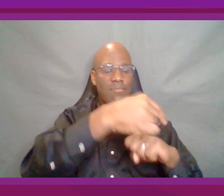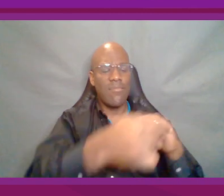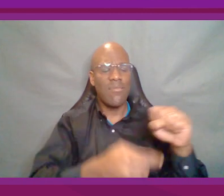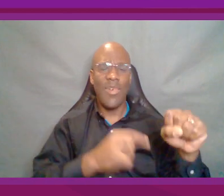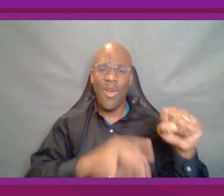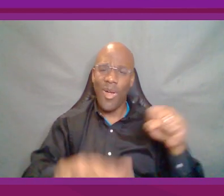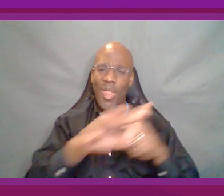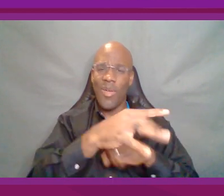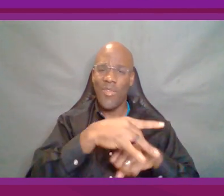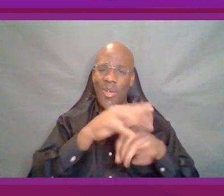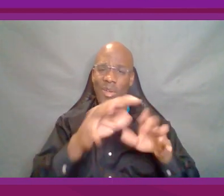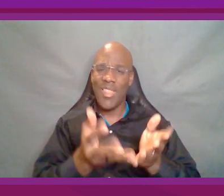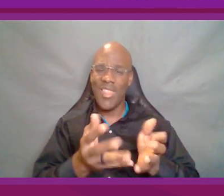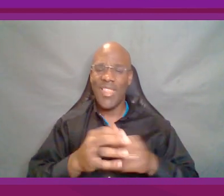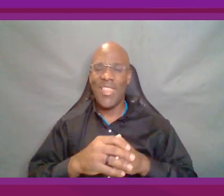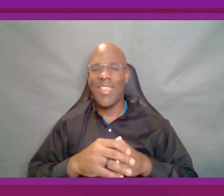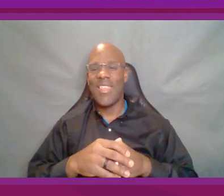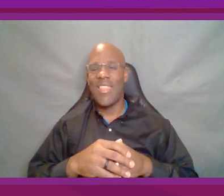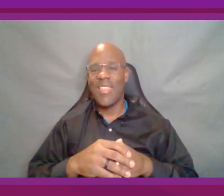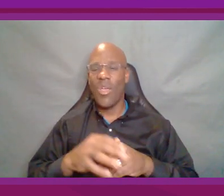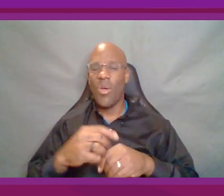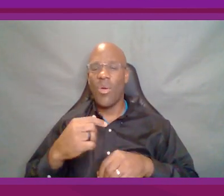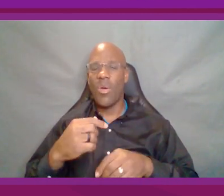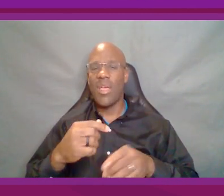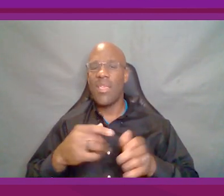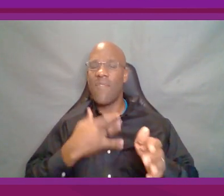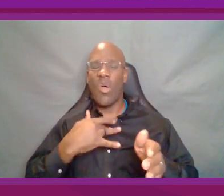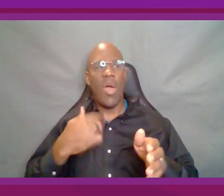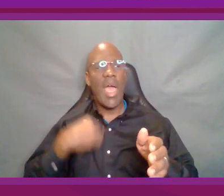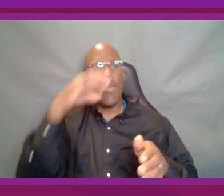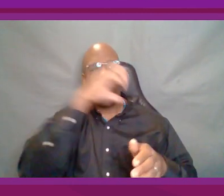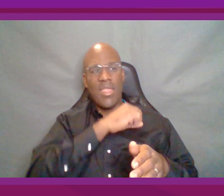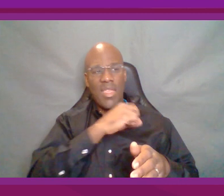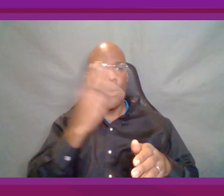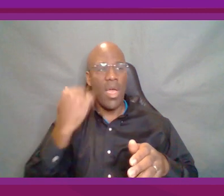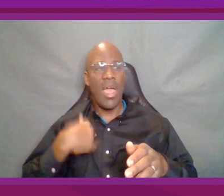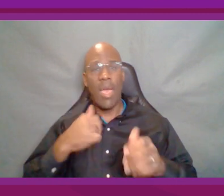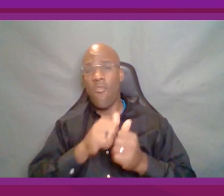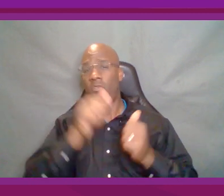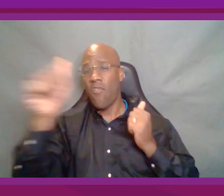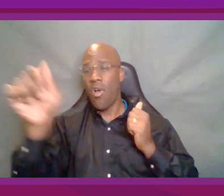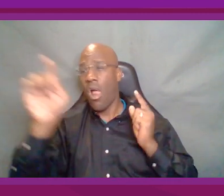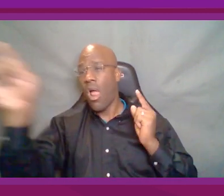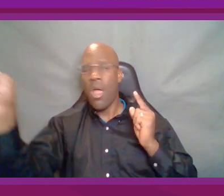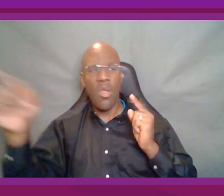access that I don't felt I'm missing out on a proximity bias in addition to my ability to grow